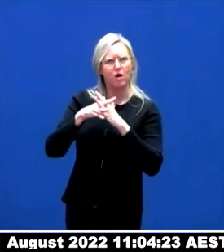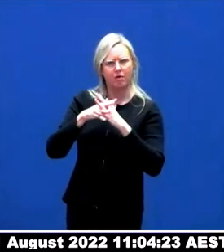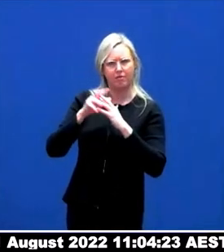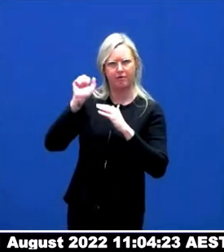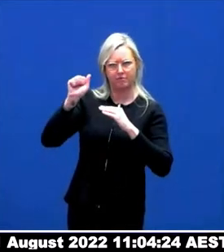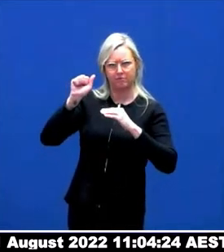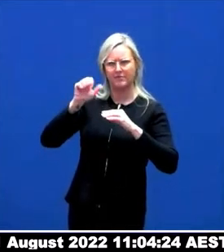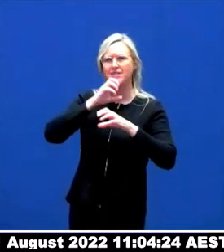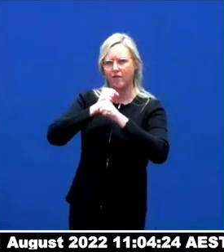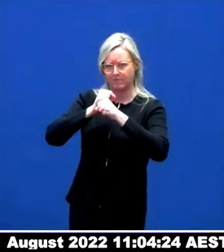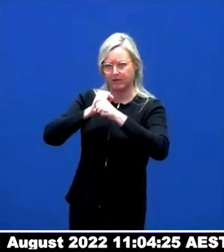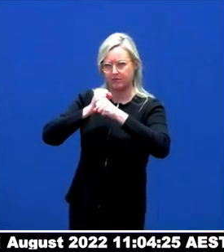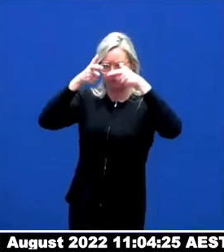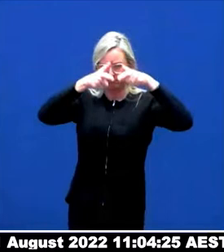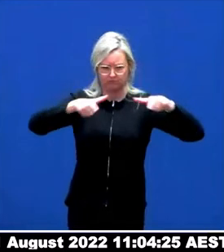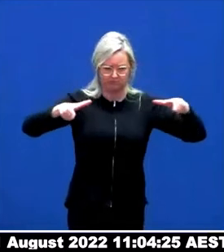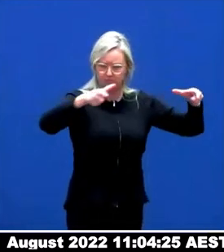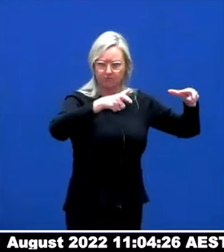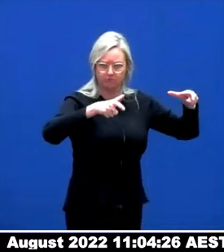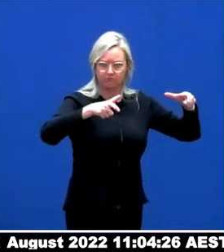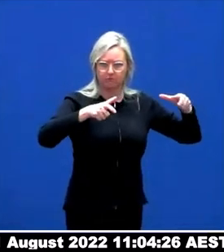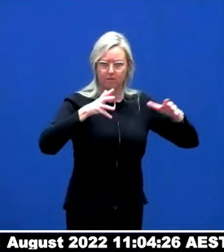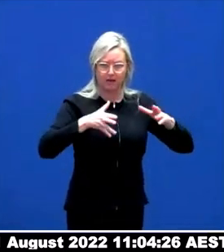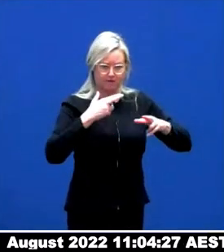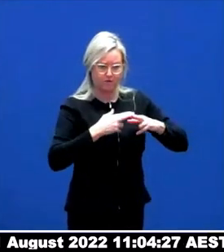meeting the rights of people with disability, that they're not going to slip